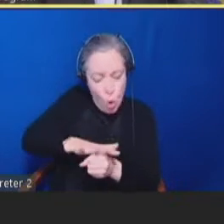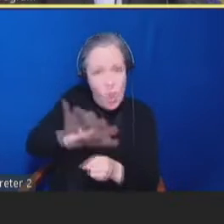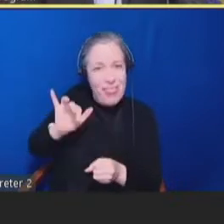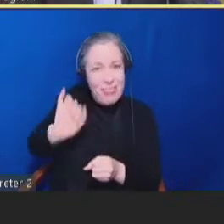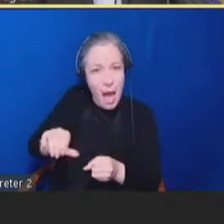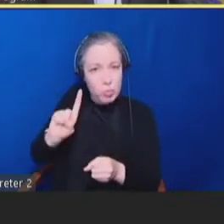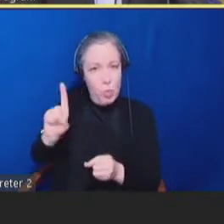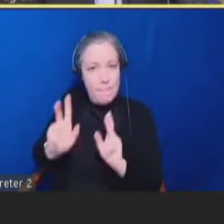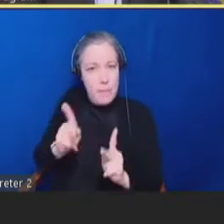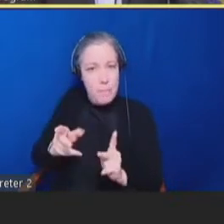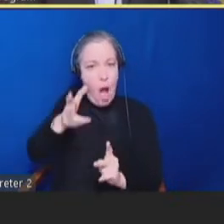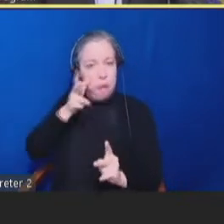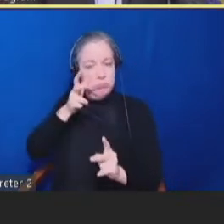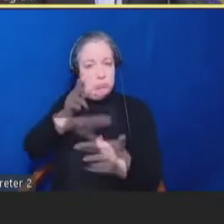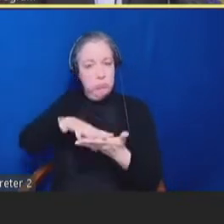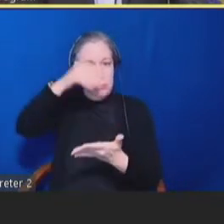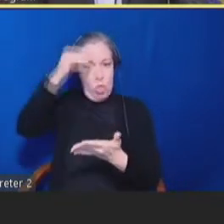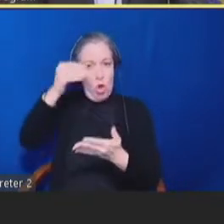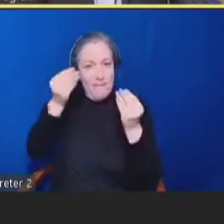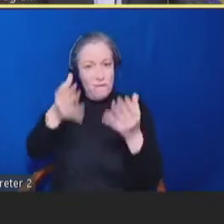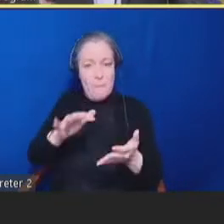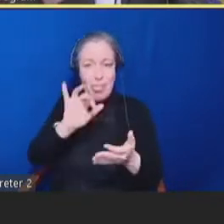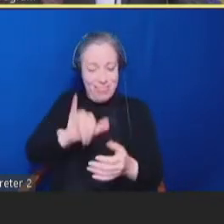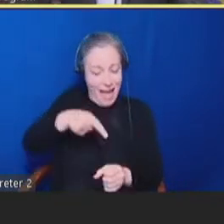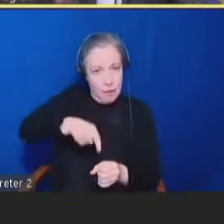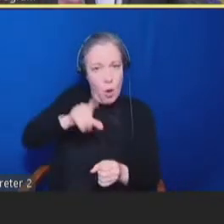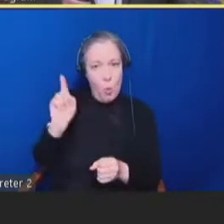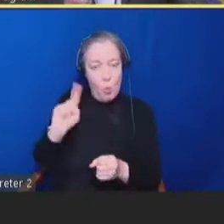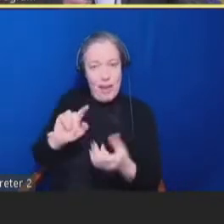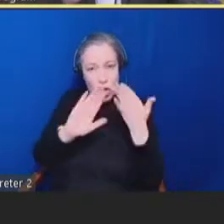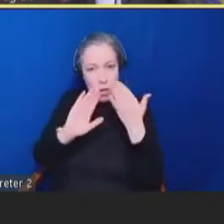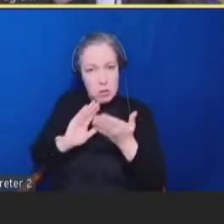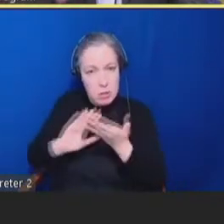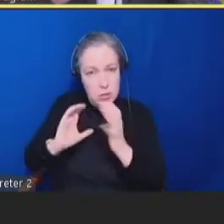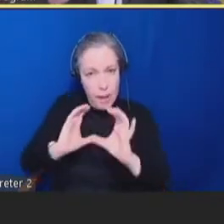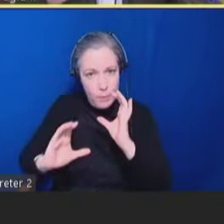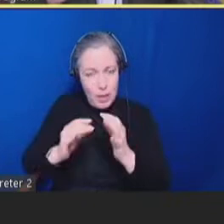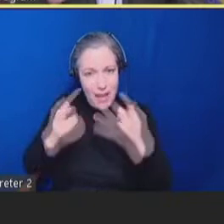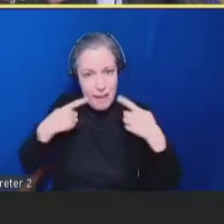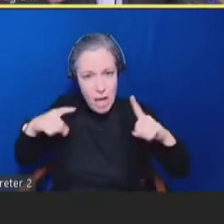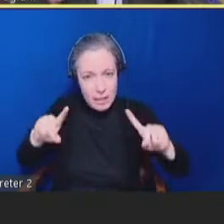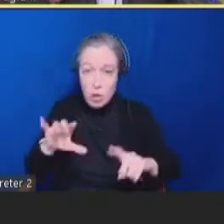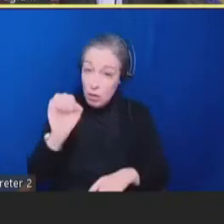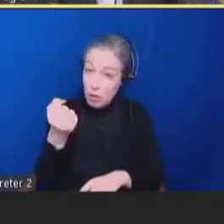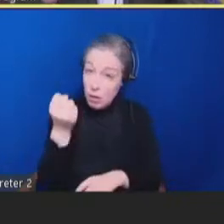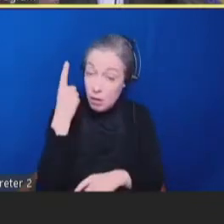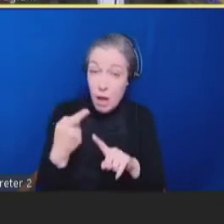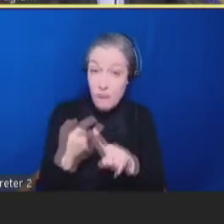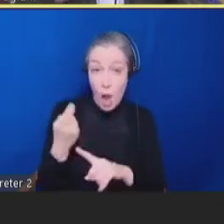communicate in a way that is effective. And so, from the user piece, that's really very critical.